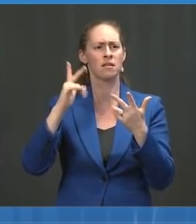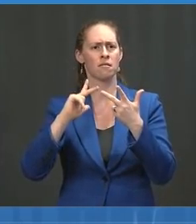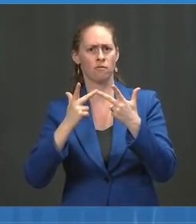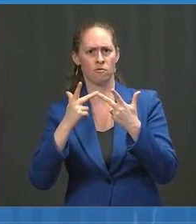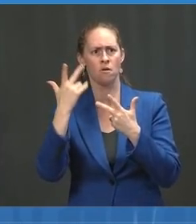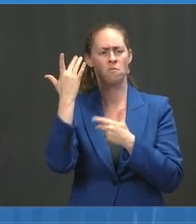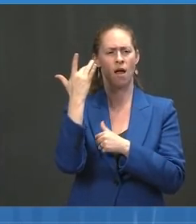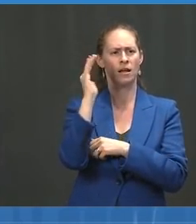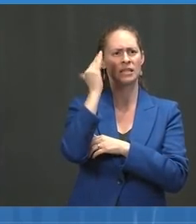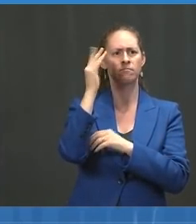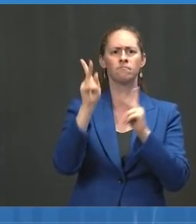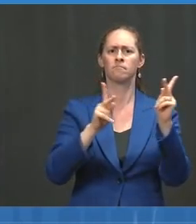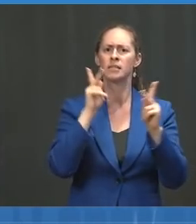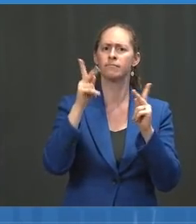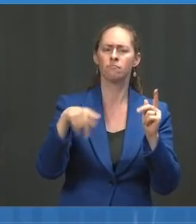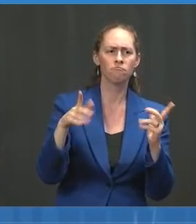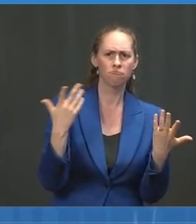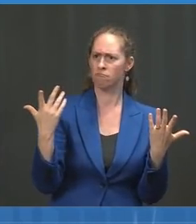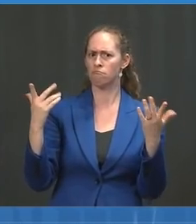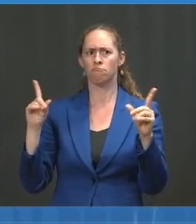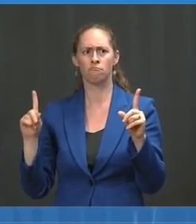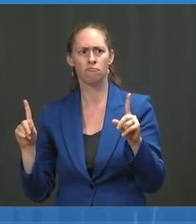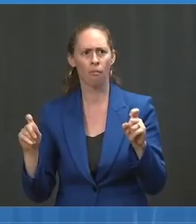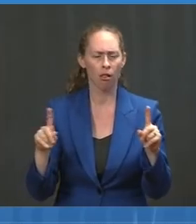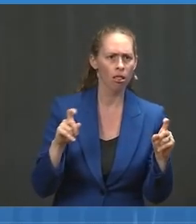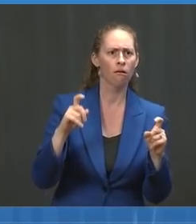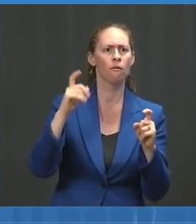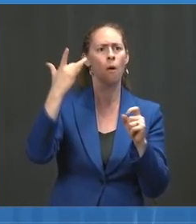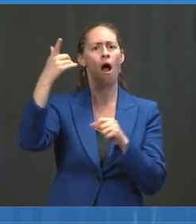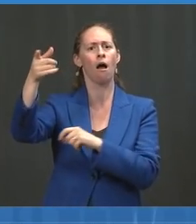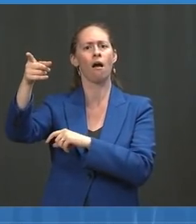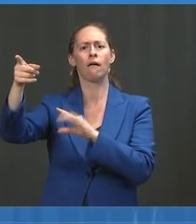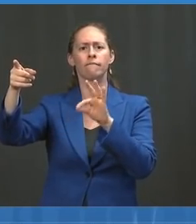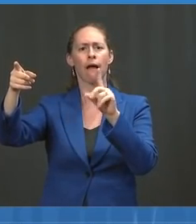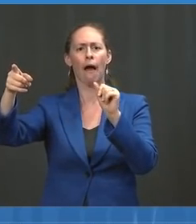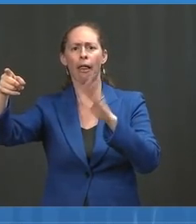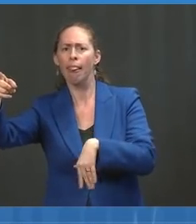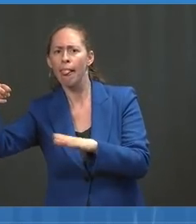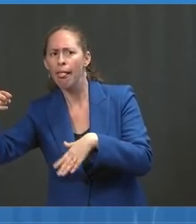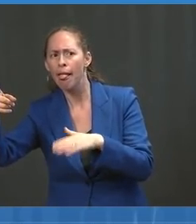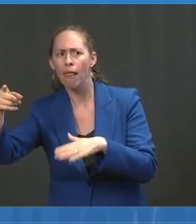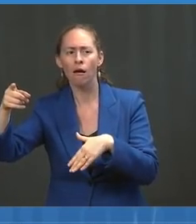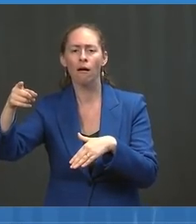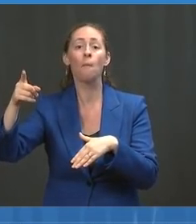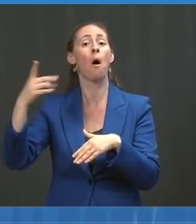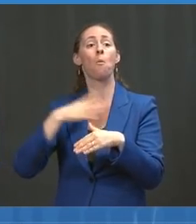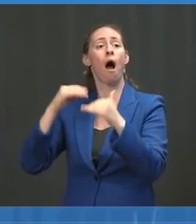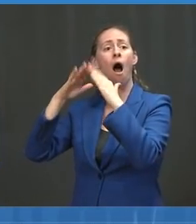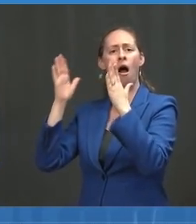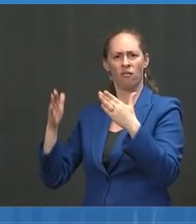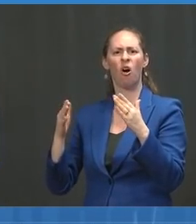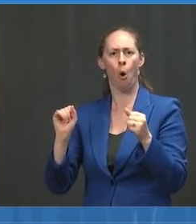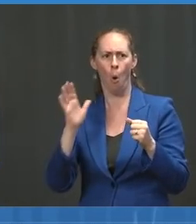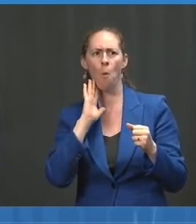once the FDA and CDC do their work, it doesn't quite align with what the White House has been saying? Mr. Zients: Well, good question.